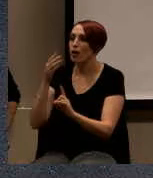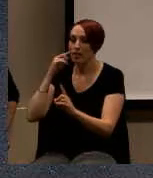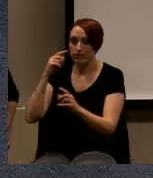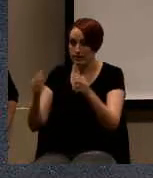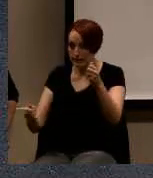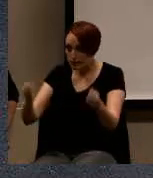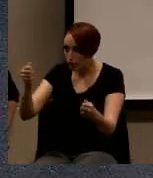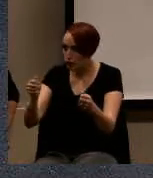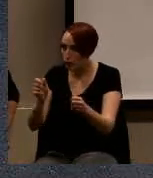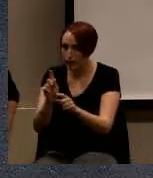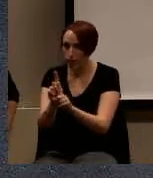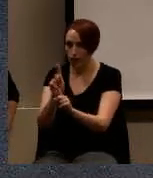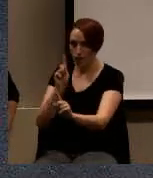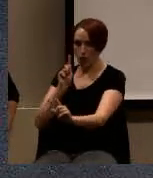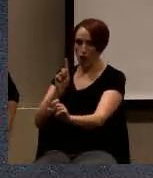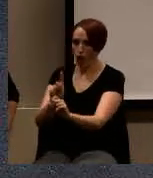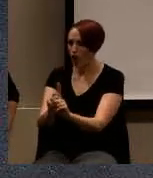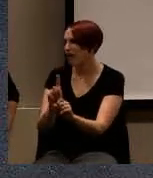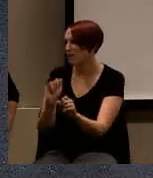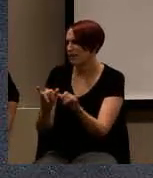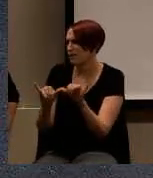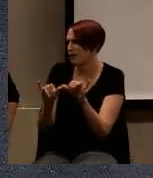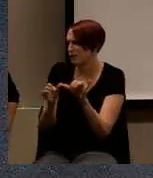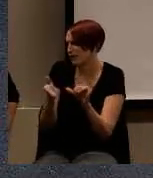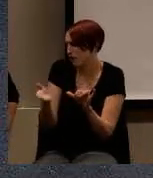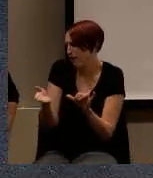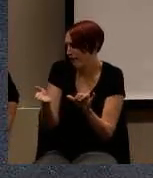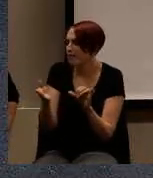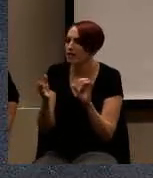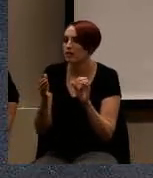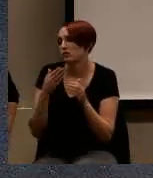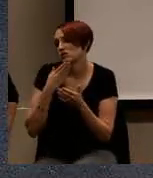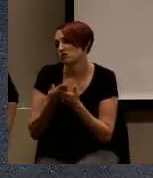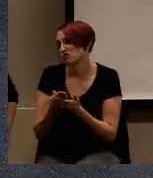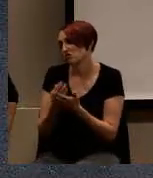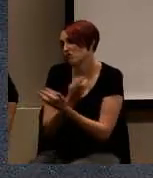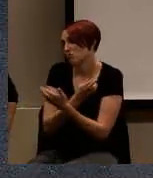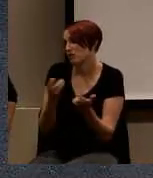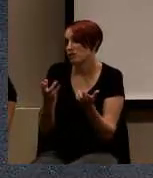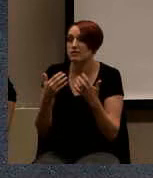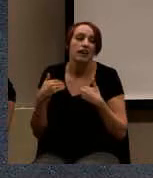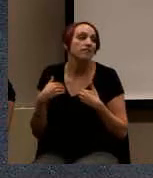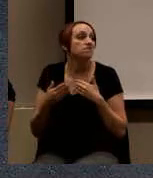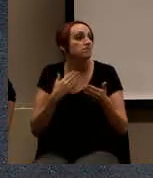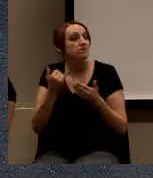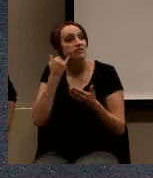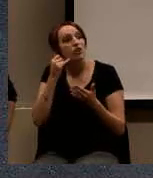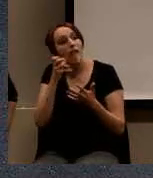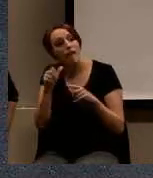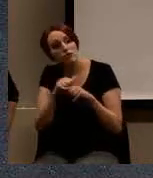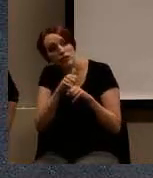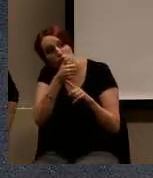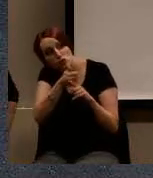like that, those measurements are there. So, it's kind of a good resource, even though you're not a trained facilitator or you